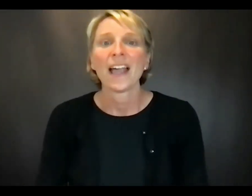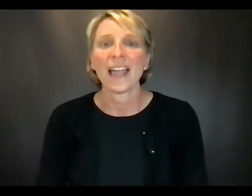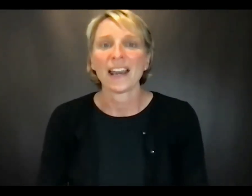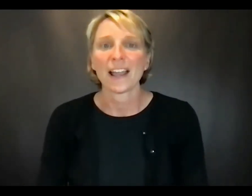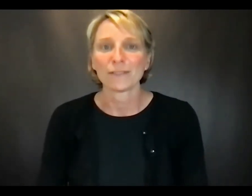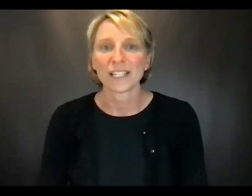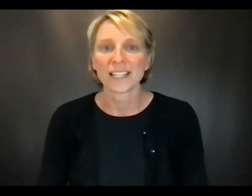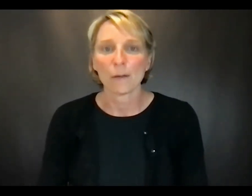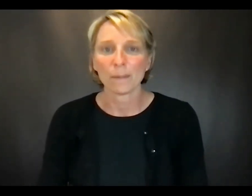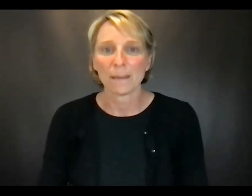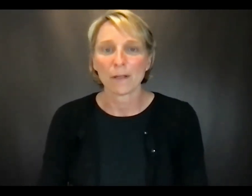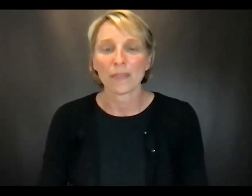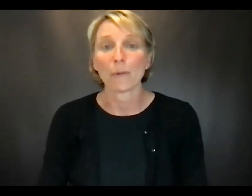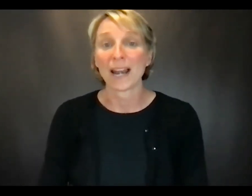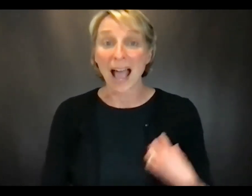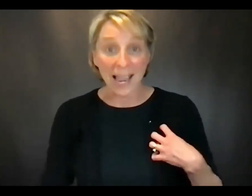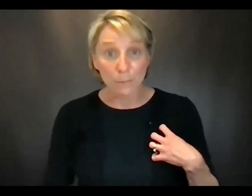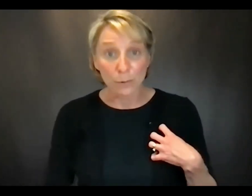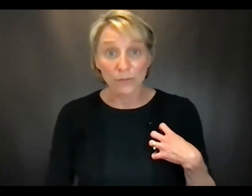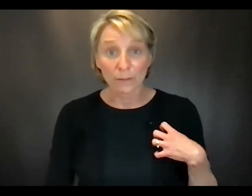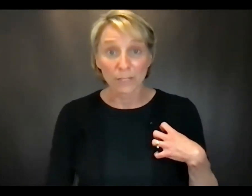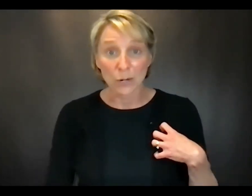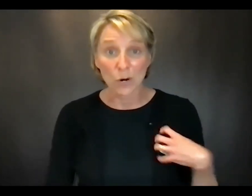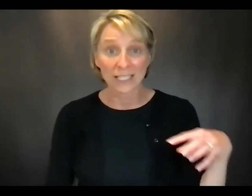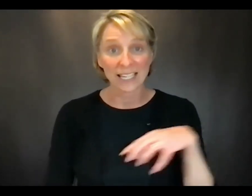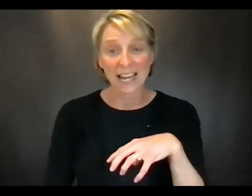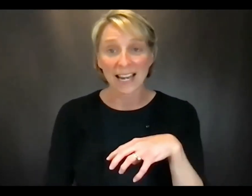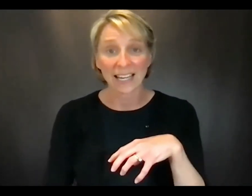And, I often tell people that when I moved from New York to Connecticut,